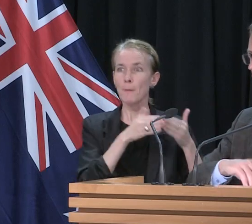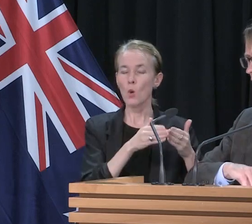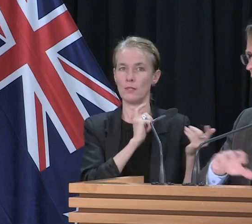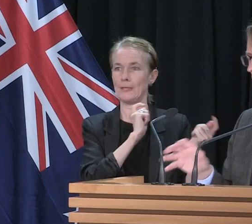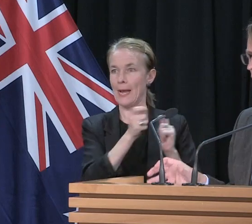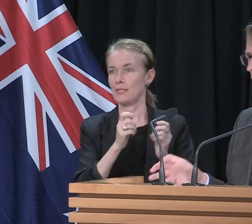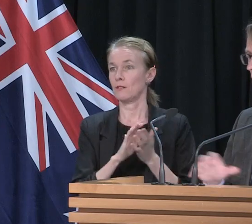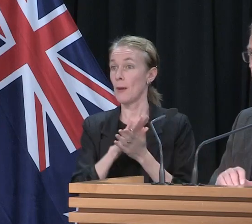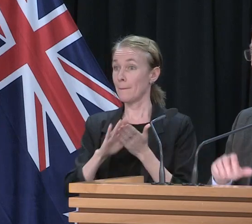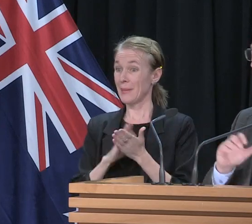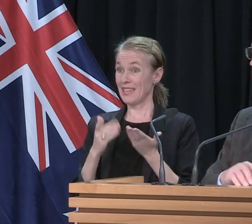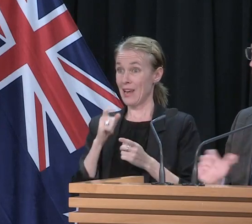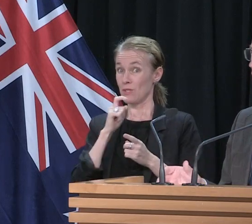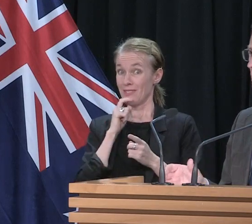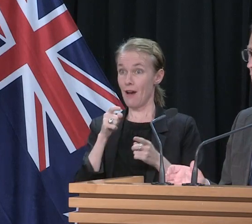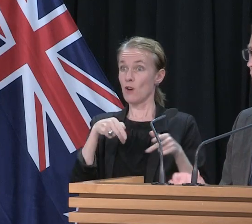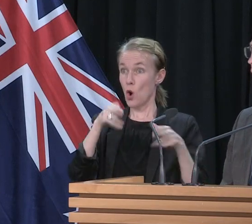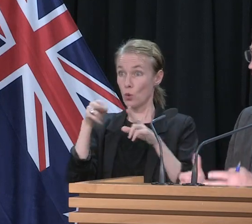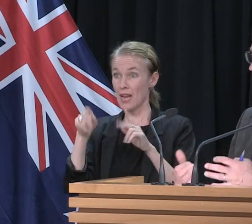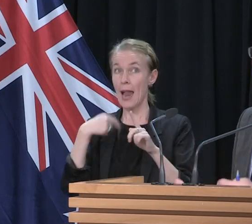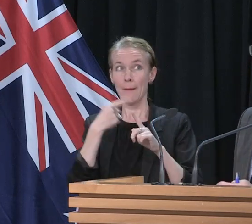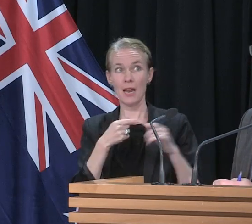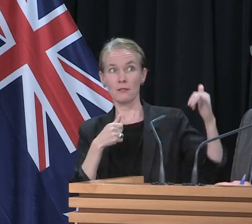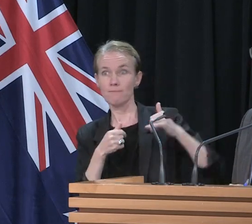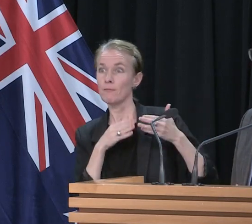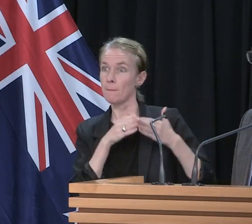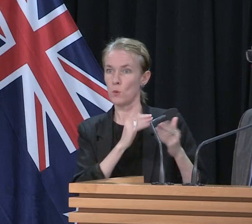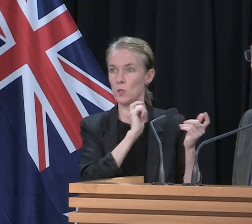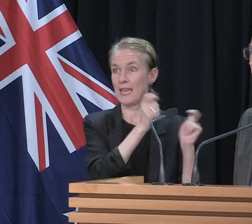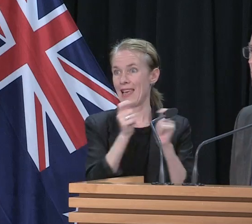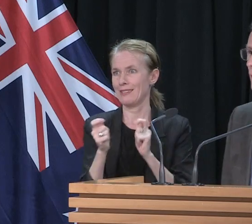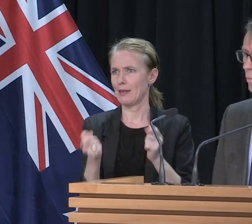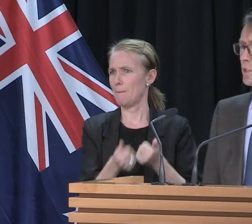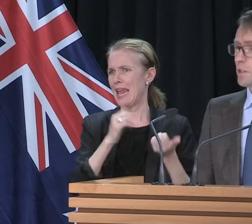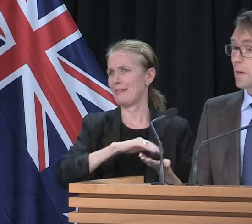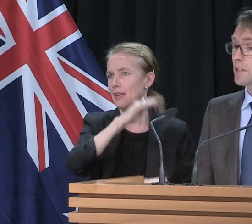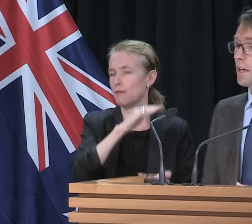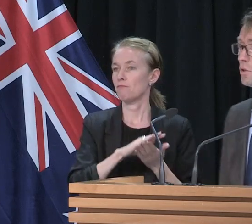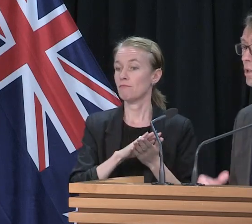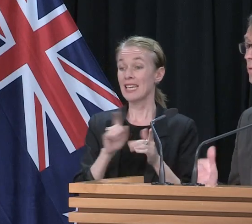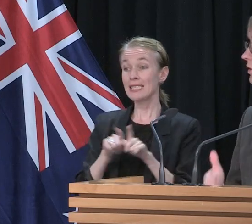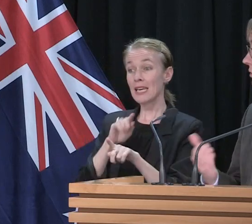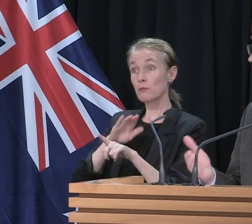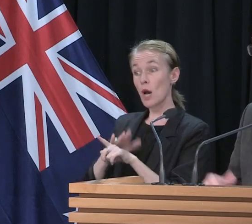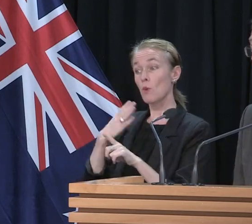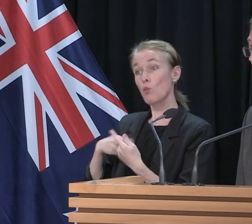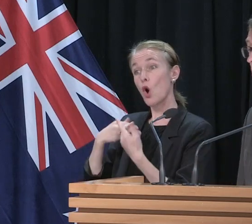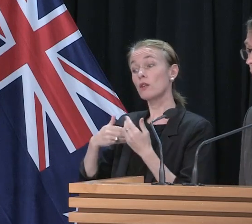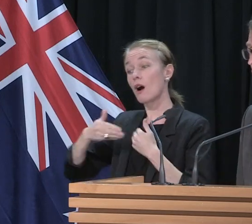the border and now the workforce is working in managed isolation and quarantine and at the border